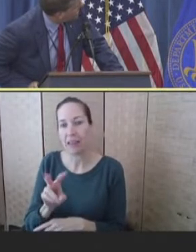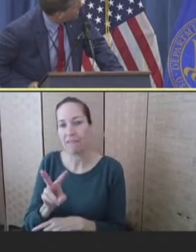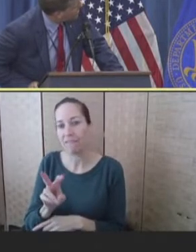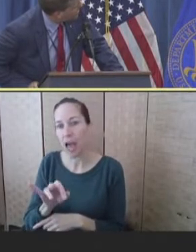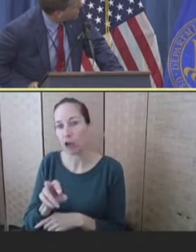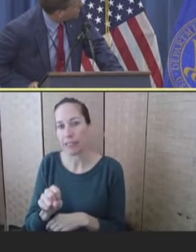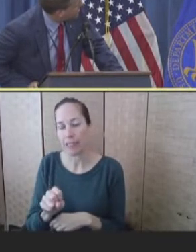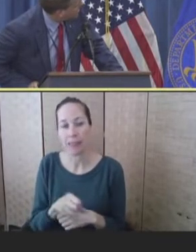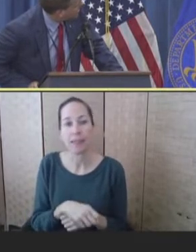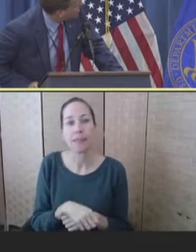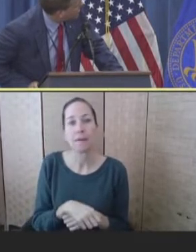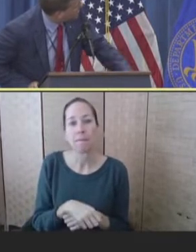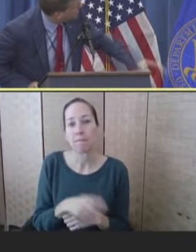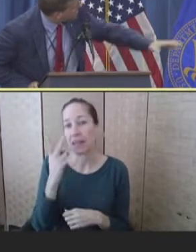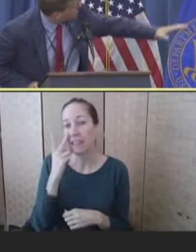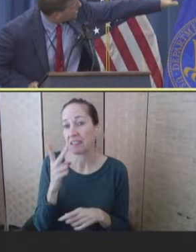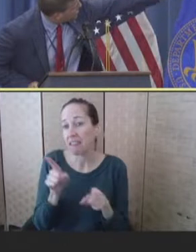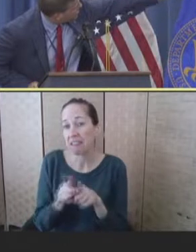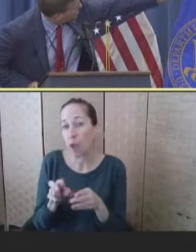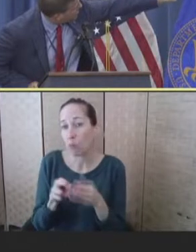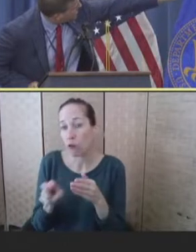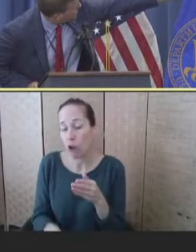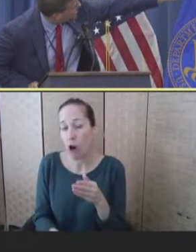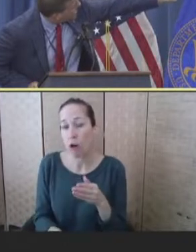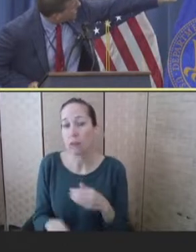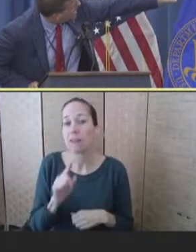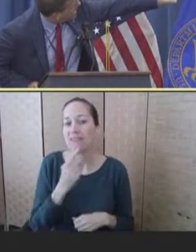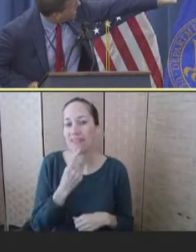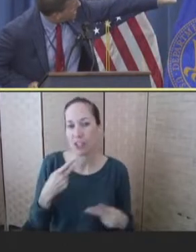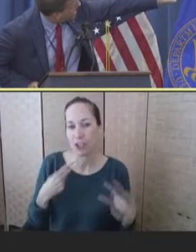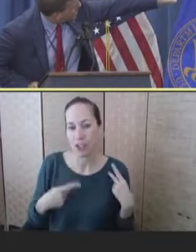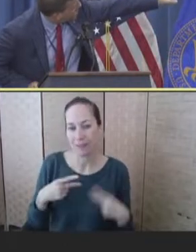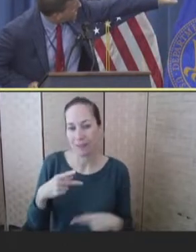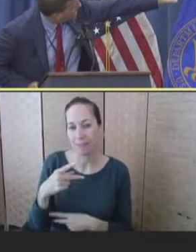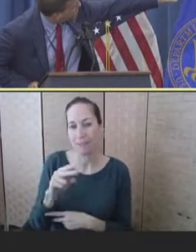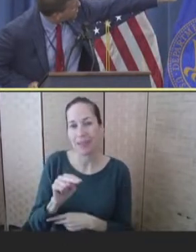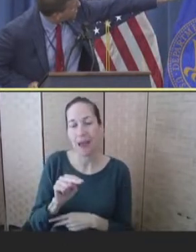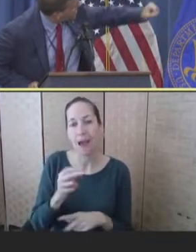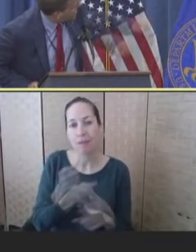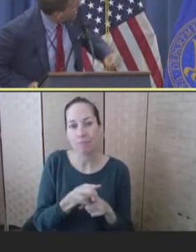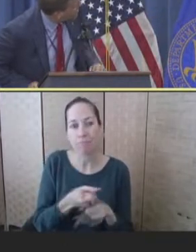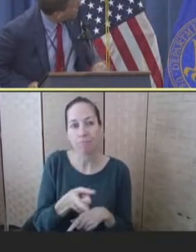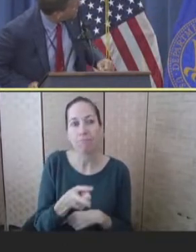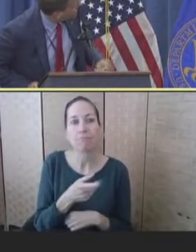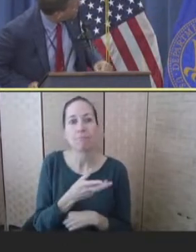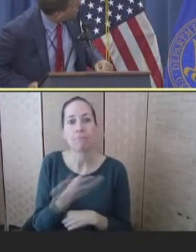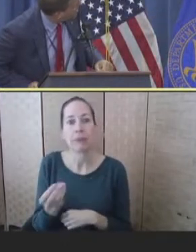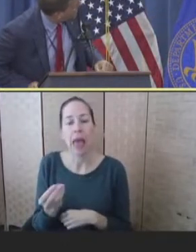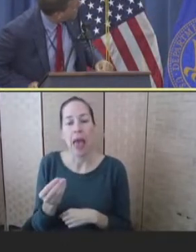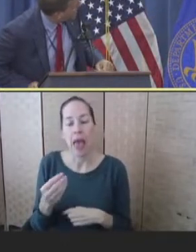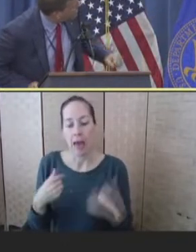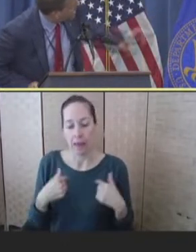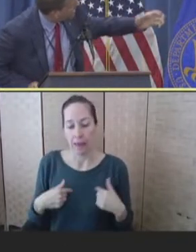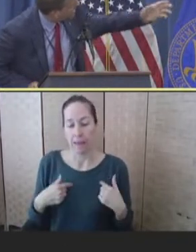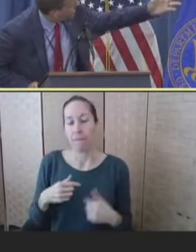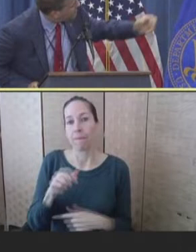And we saw similar results. We saw severe pneumonia and alveolar damage in the animals that were unvaccinated and